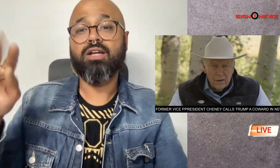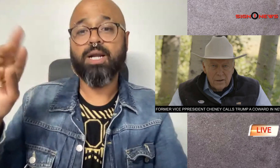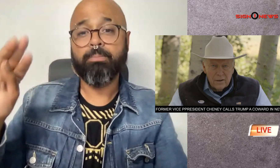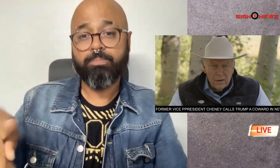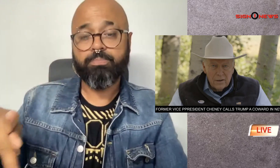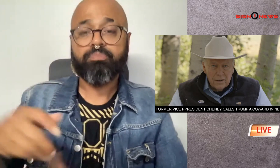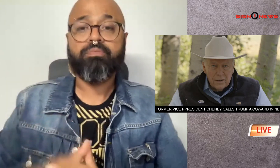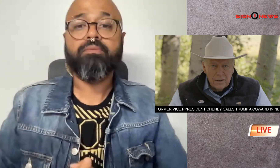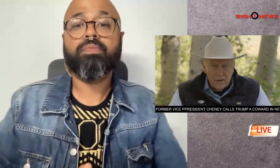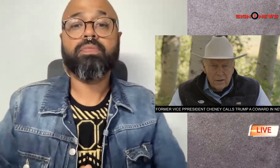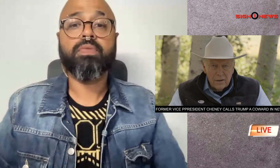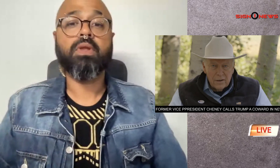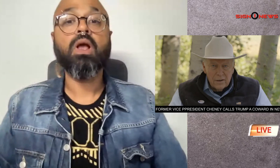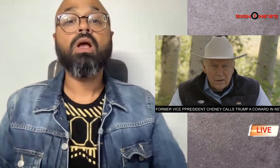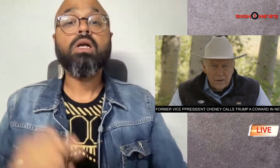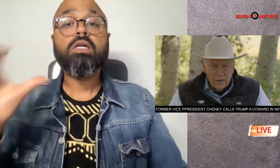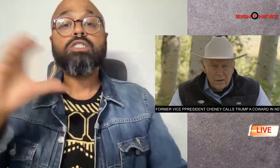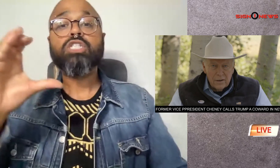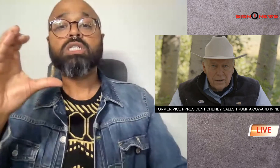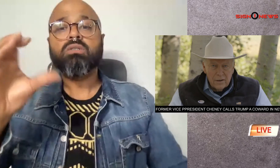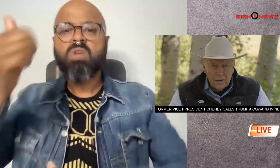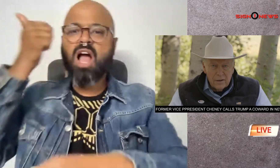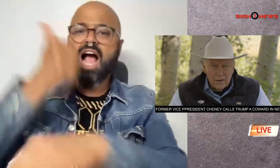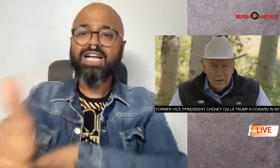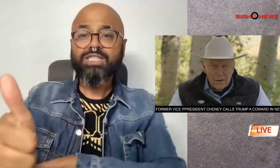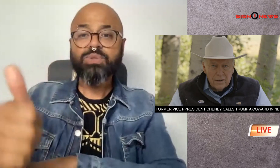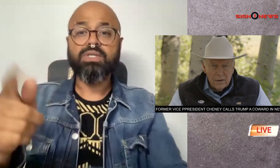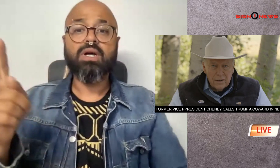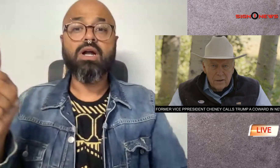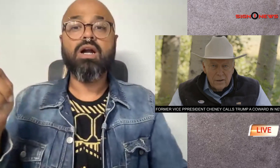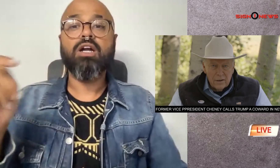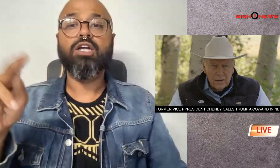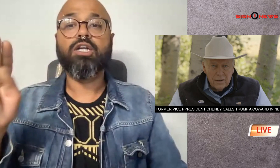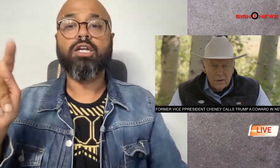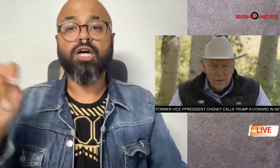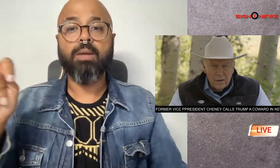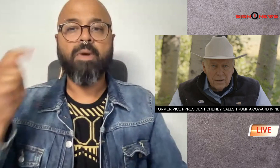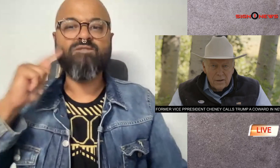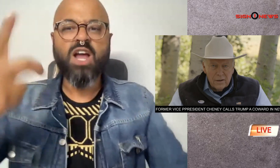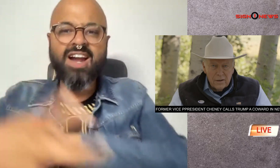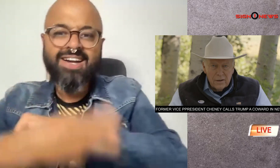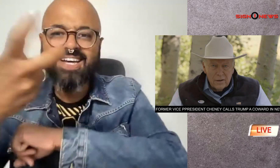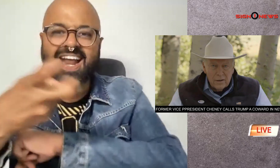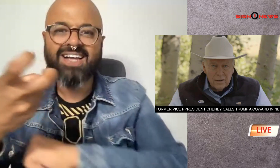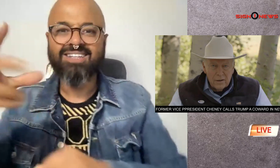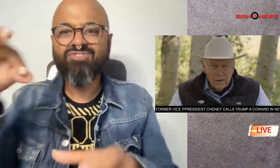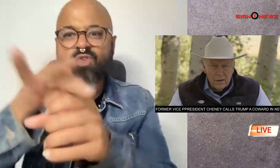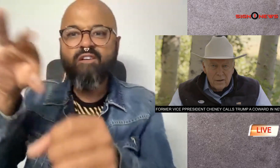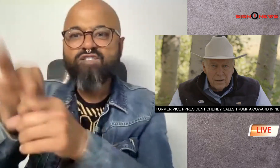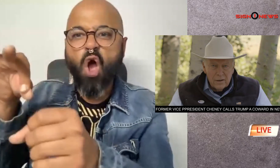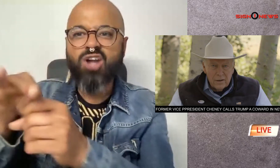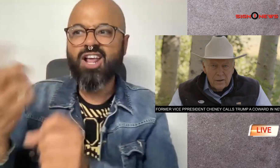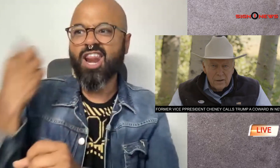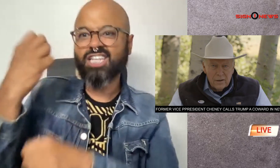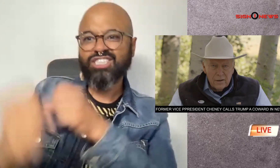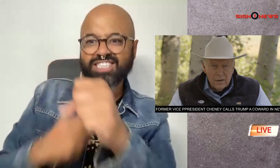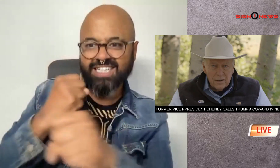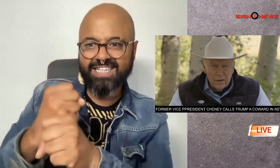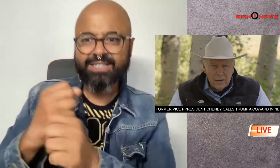to our country than Donald Trump Cheney accused Trump of trying to steal last year's election